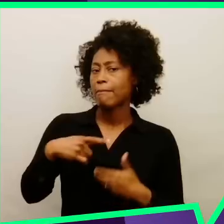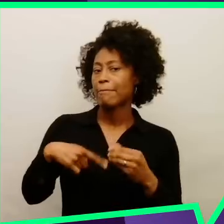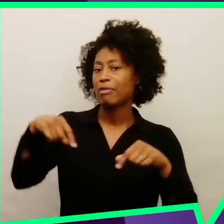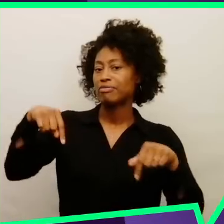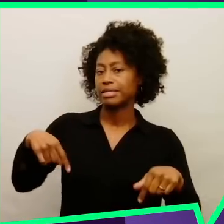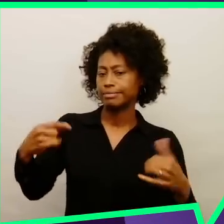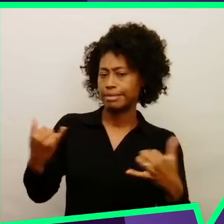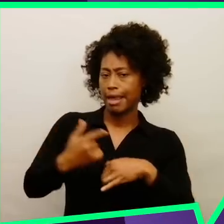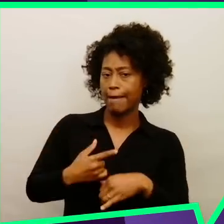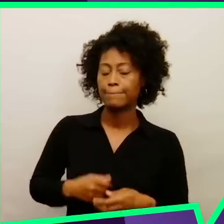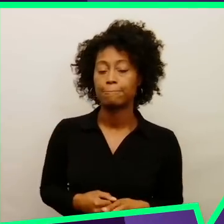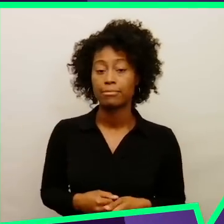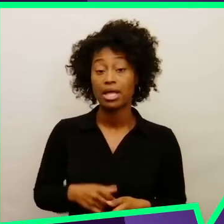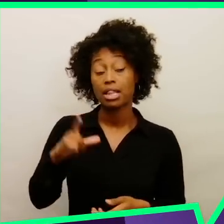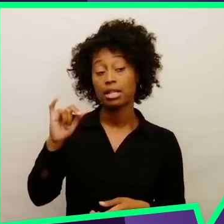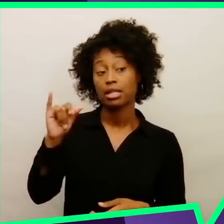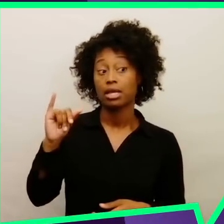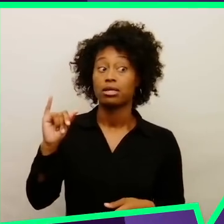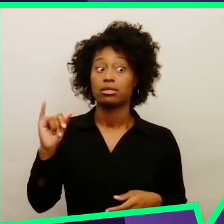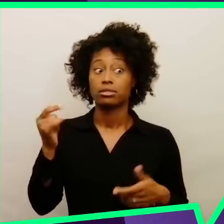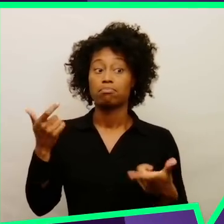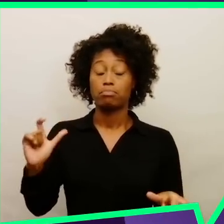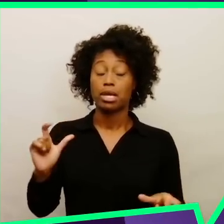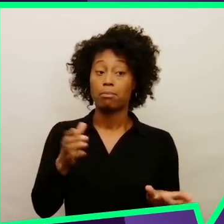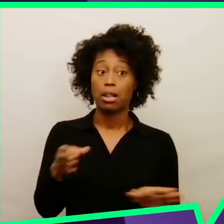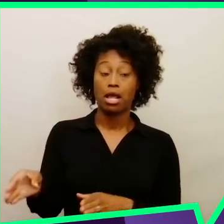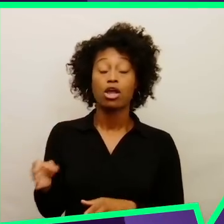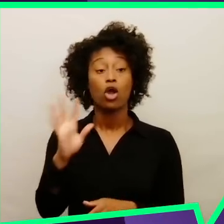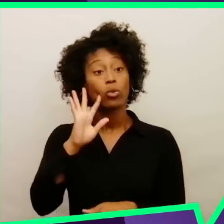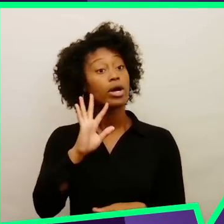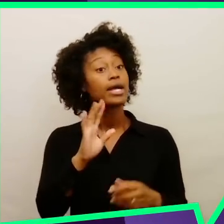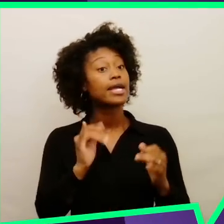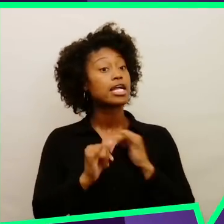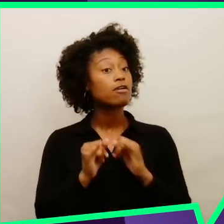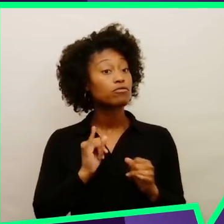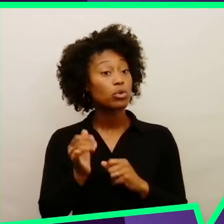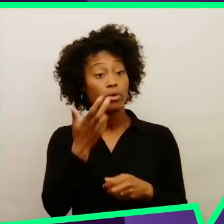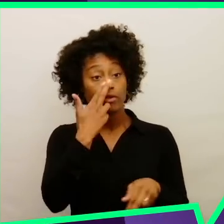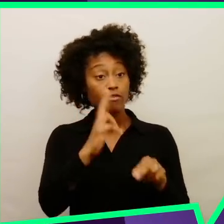We're going to be interviewing a couple of really fun people, people that are part of an organization